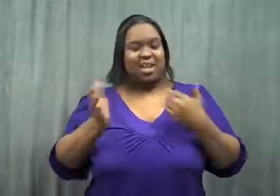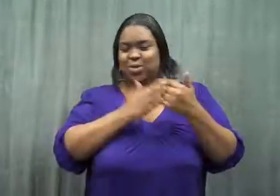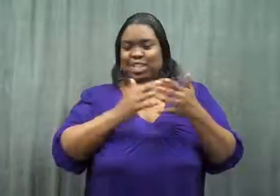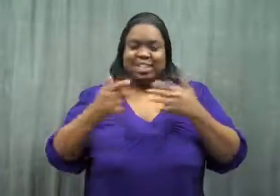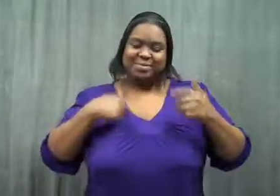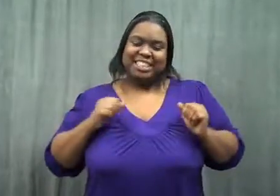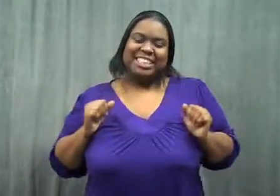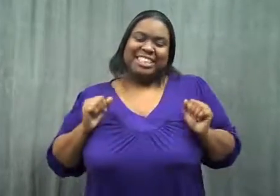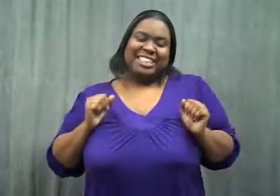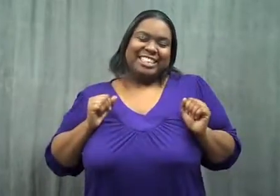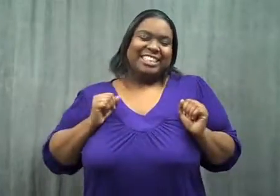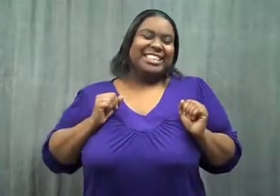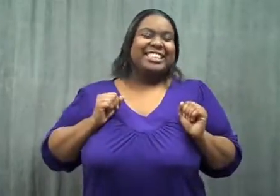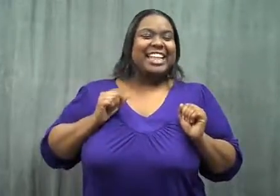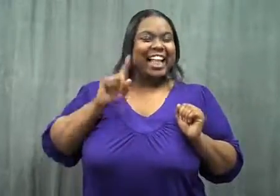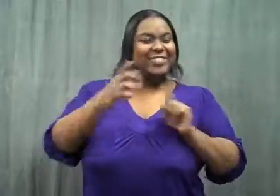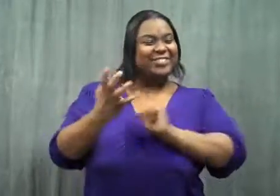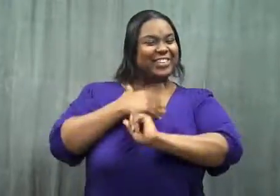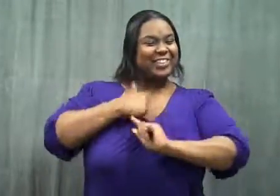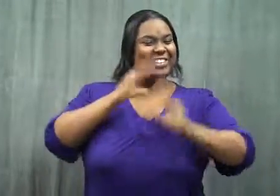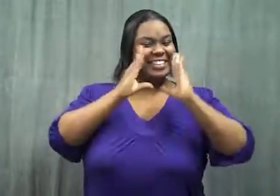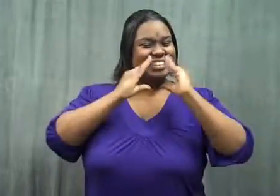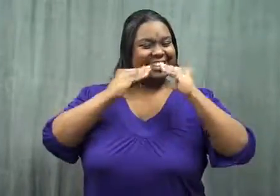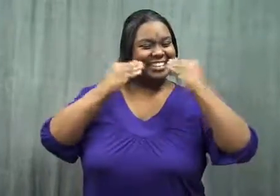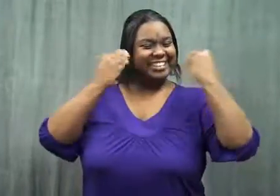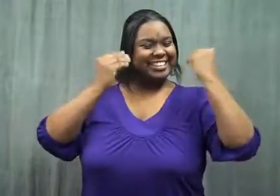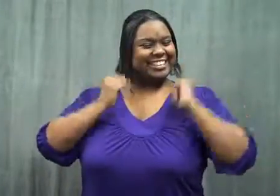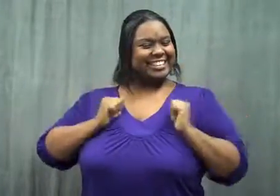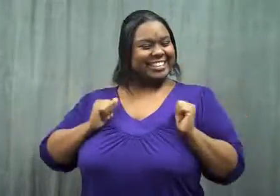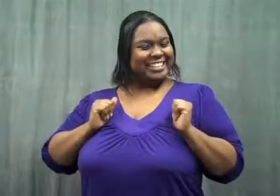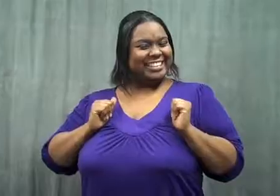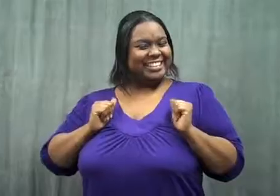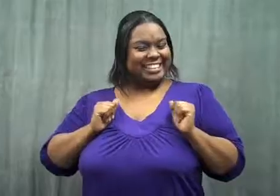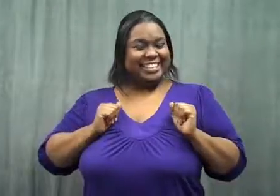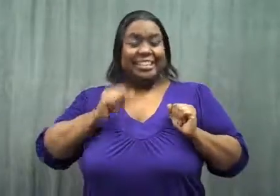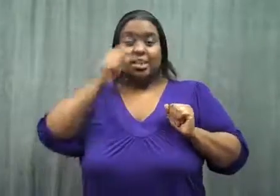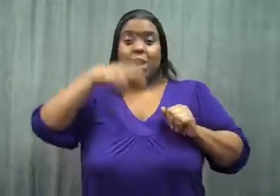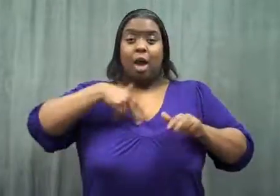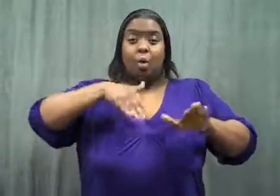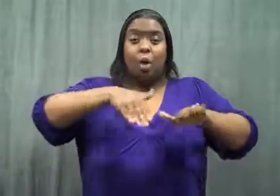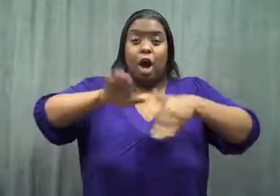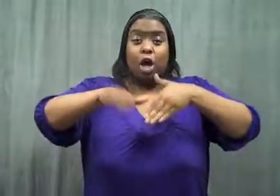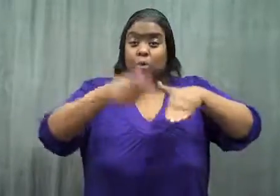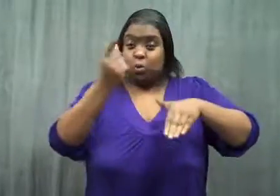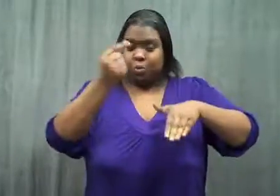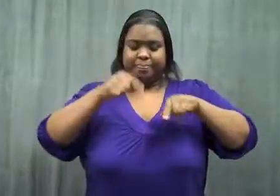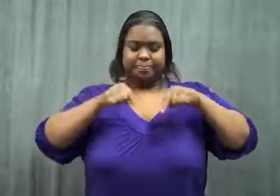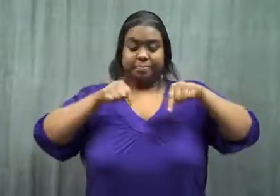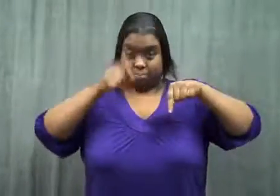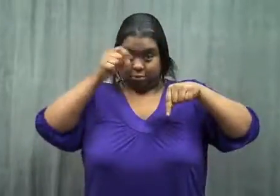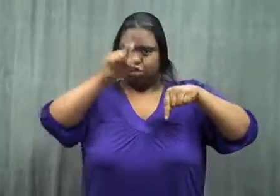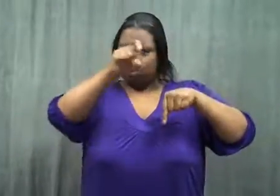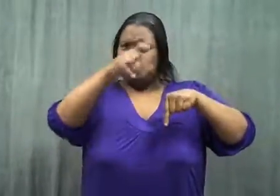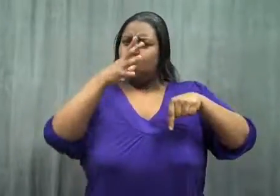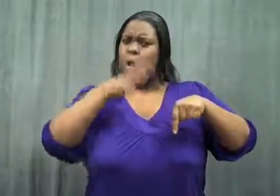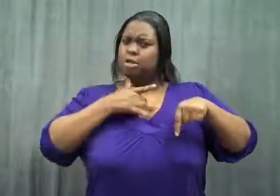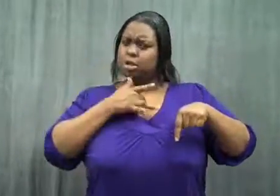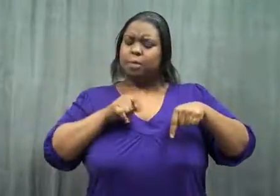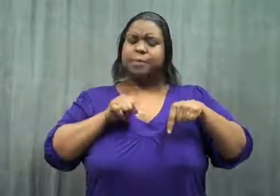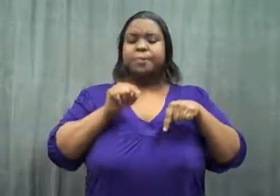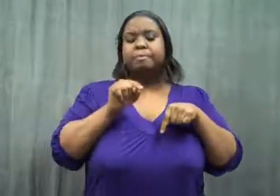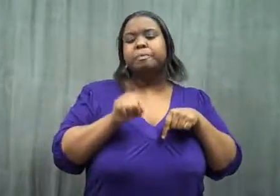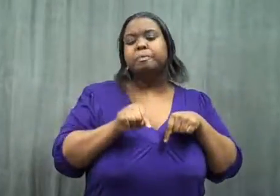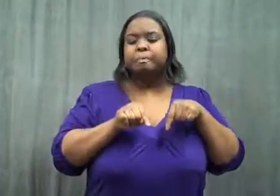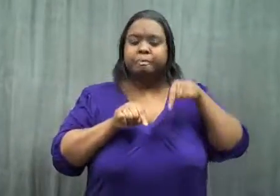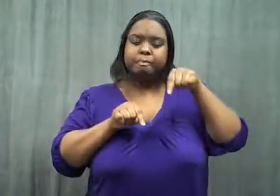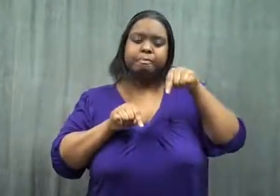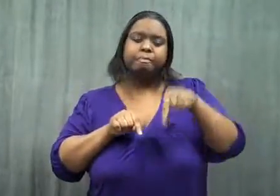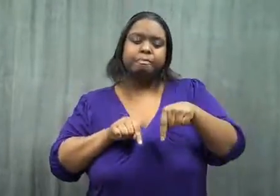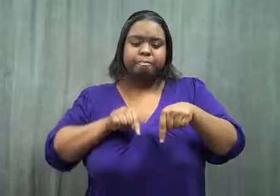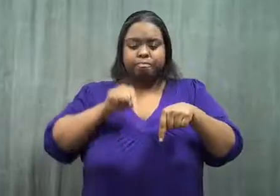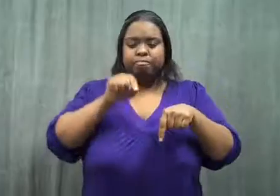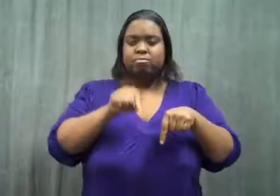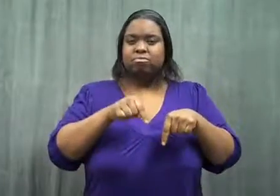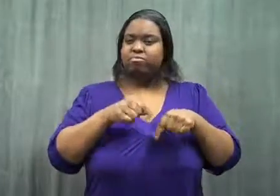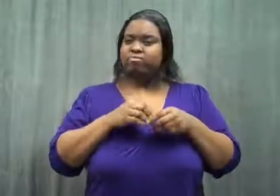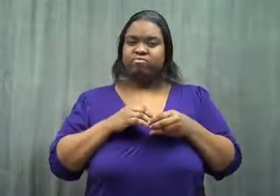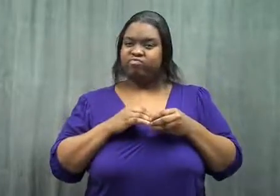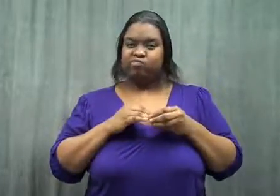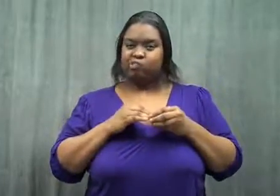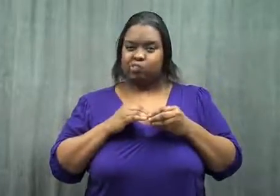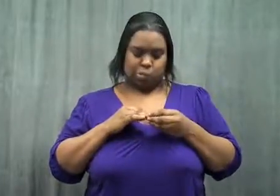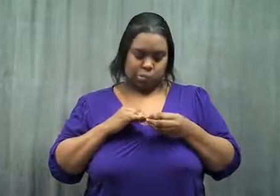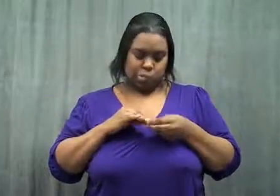I forced myself to smile. You now how women prance in shoes? Not me.